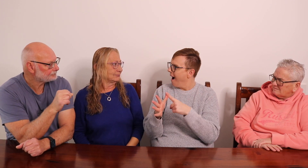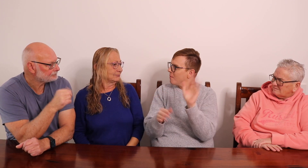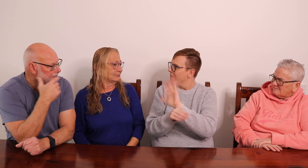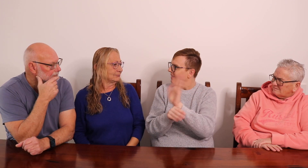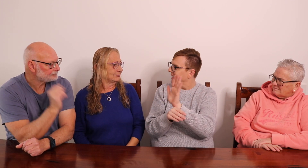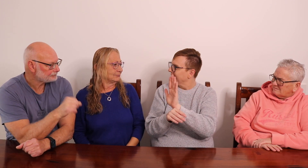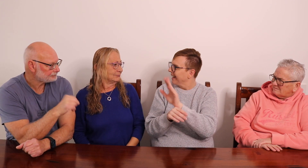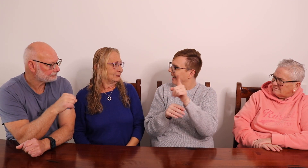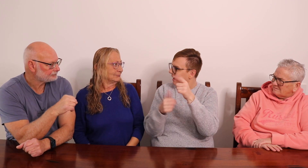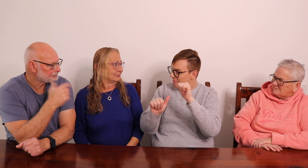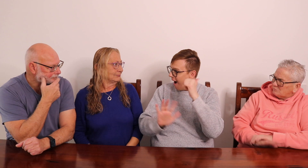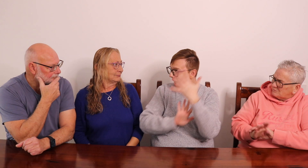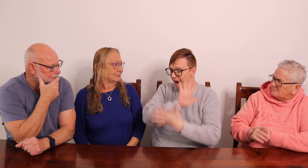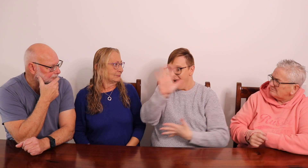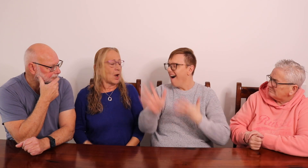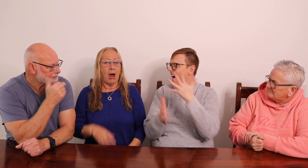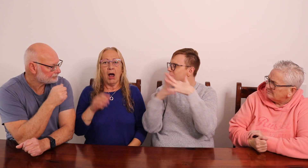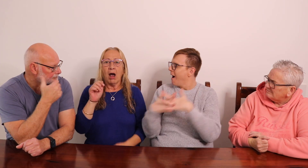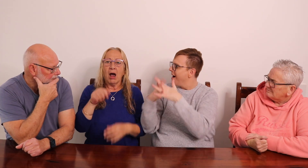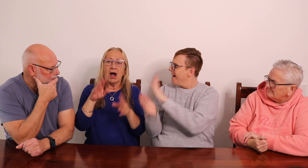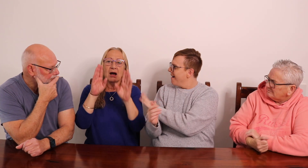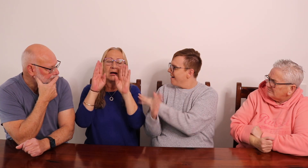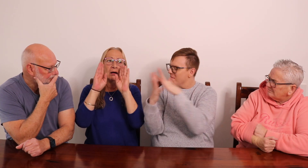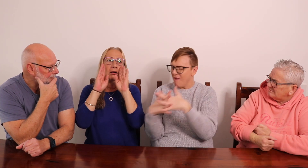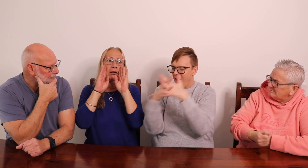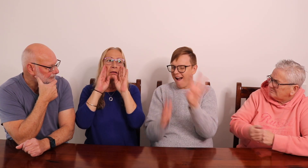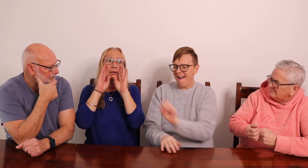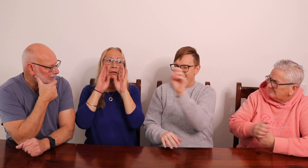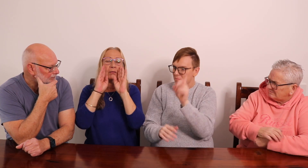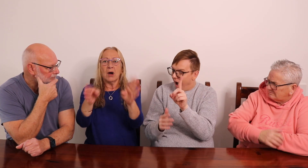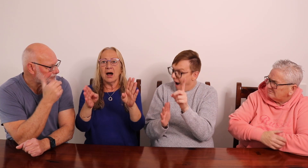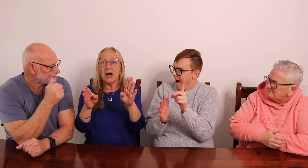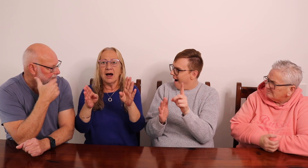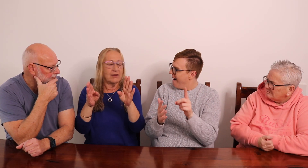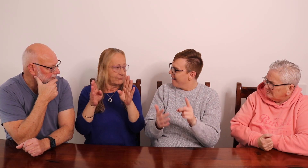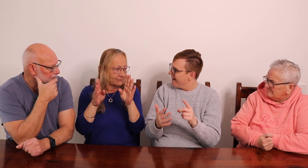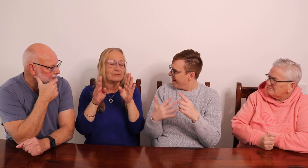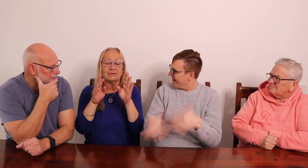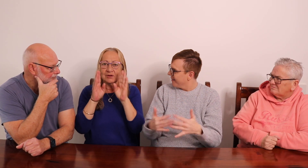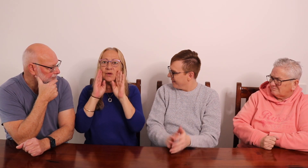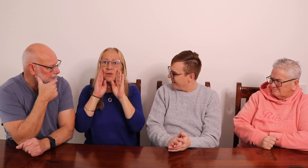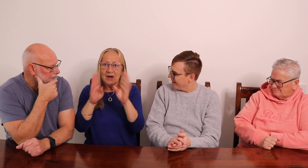movie, I know they're using ASL.